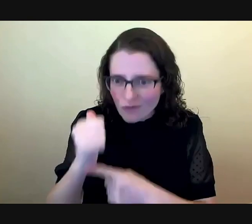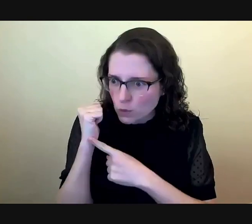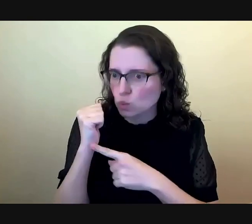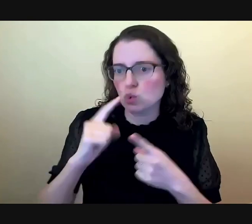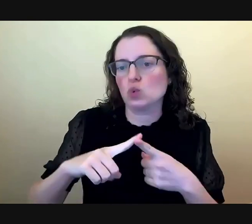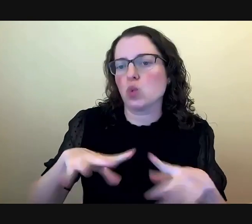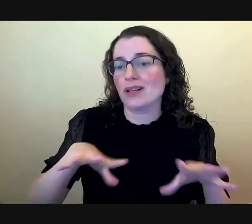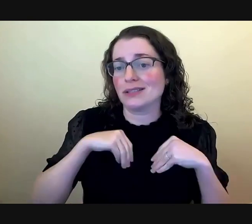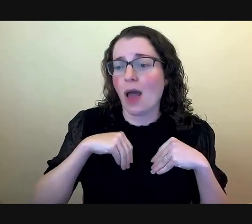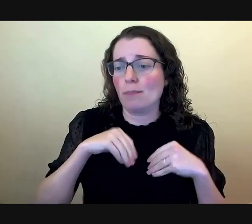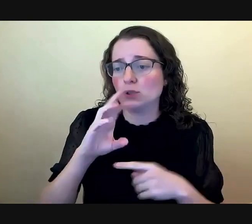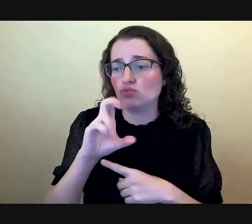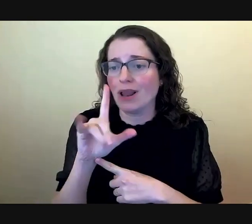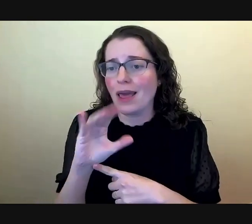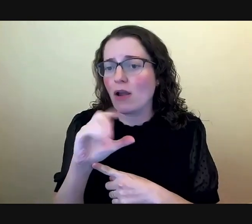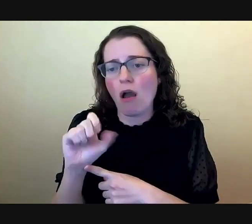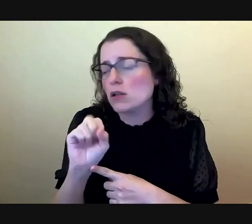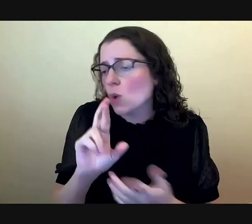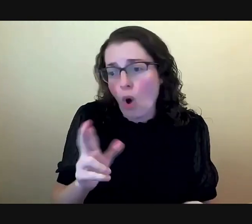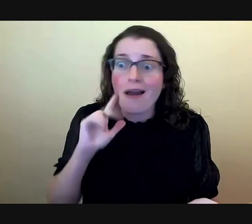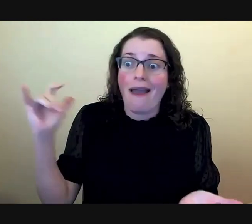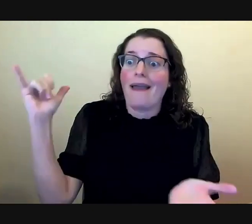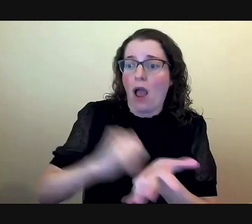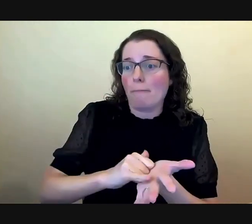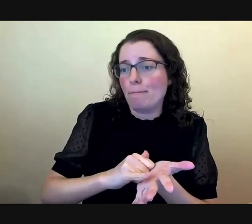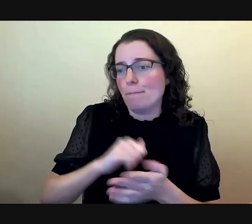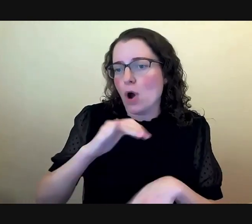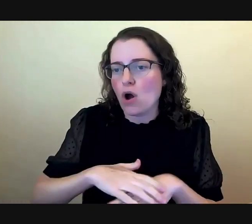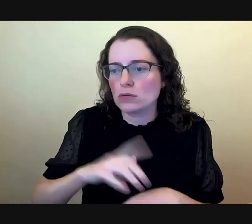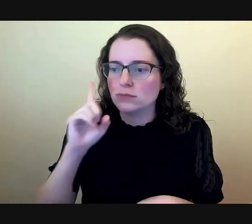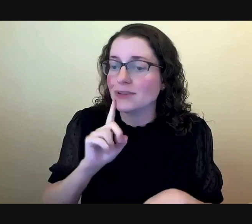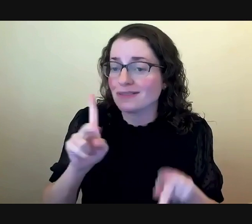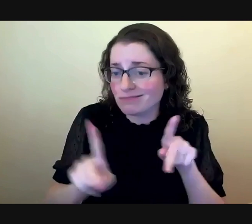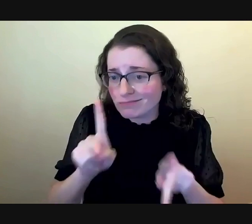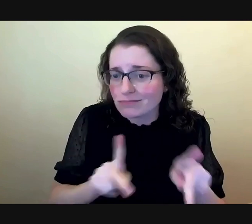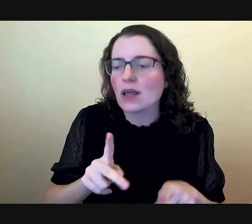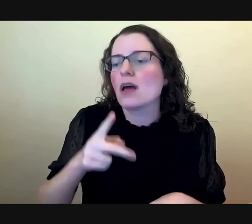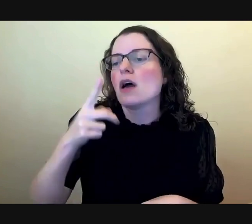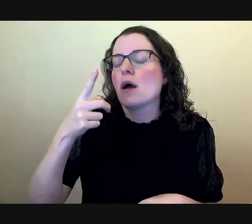or service providers refuse to accept relay calls, or they'll just hang up once they realize